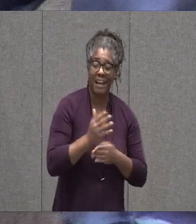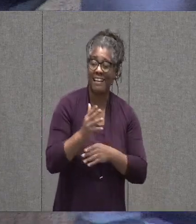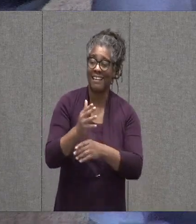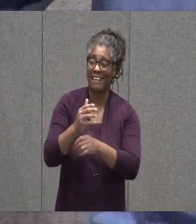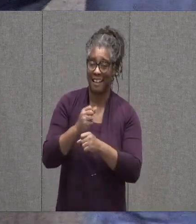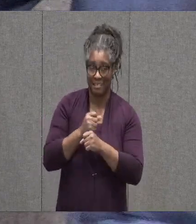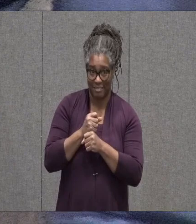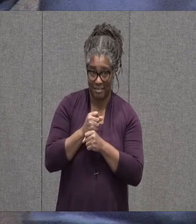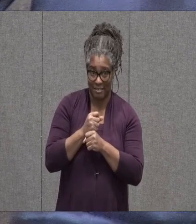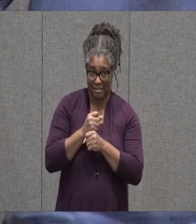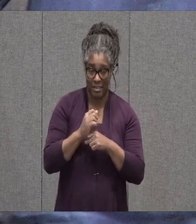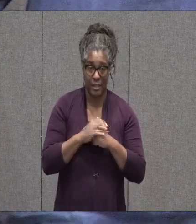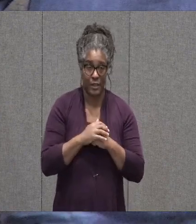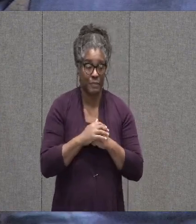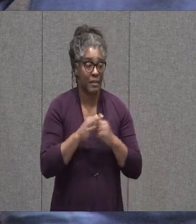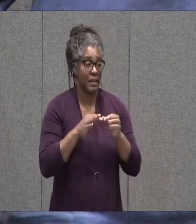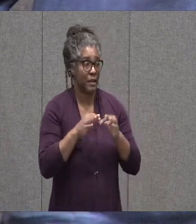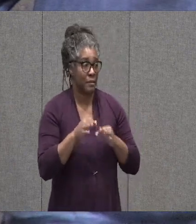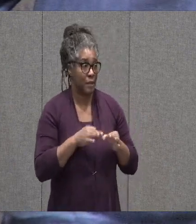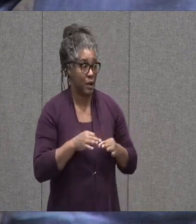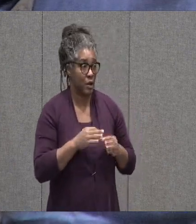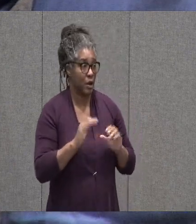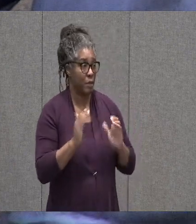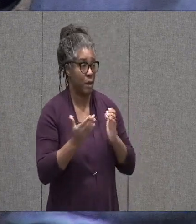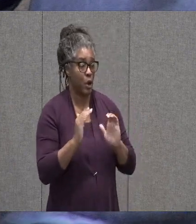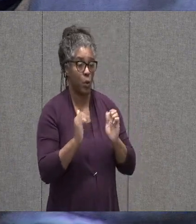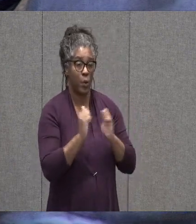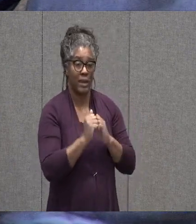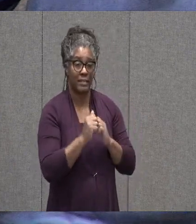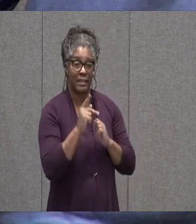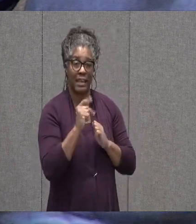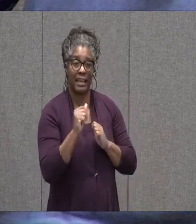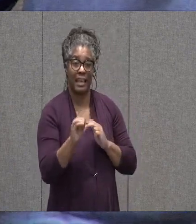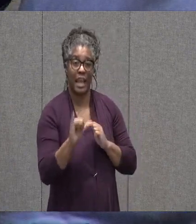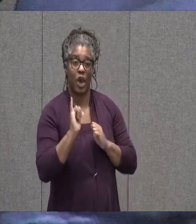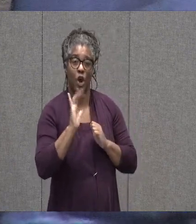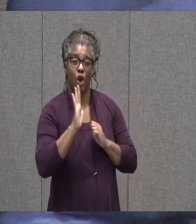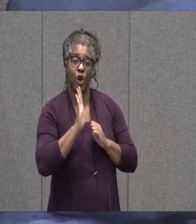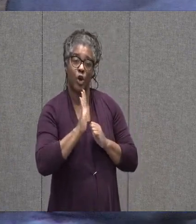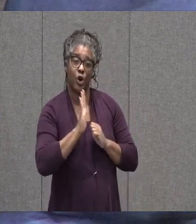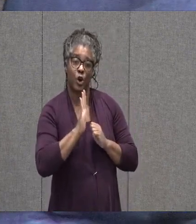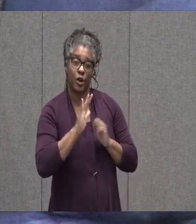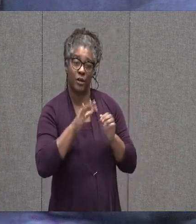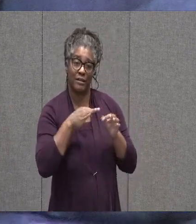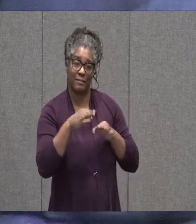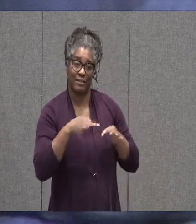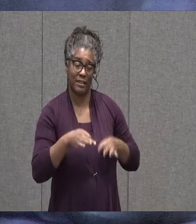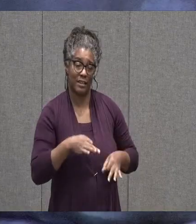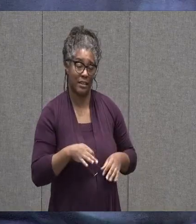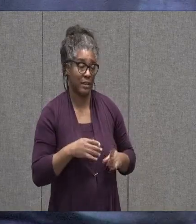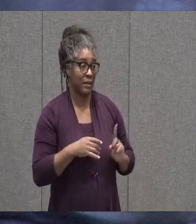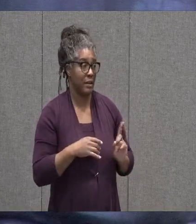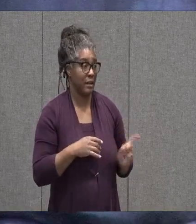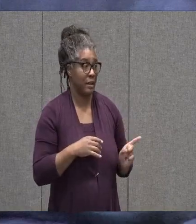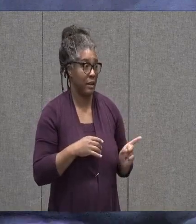that Ms Kay gave us. Earning money that comes from labor, business, or property.